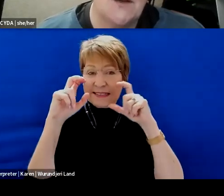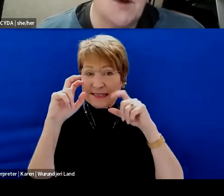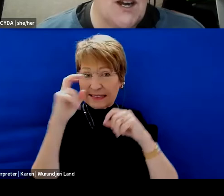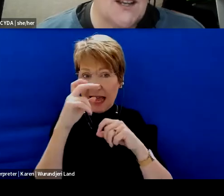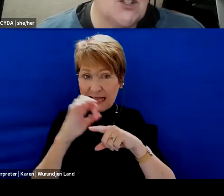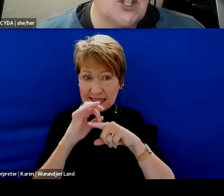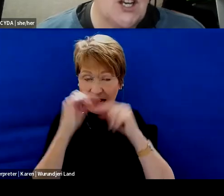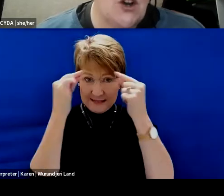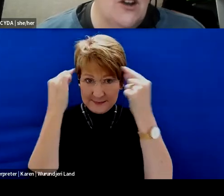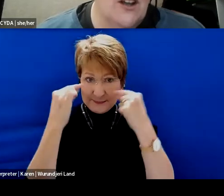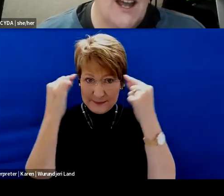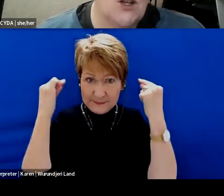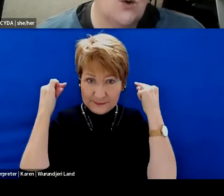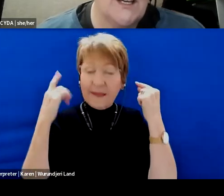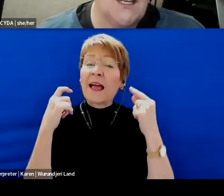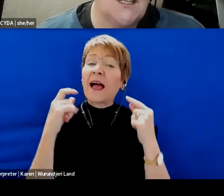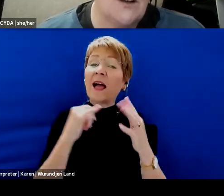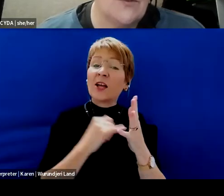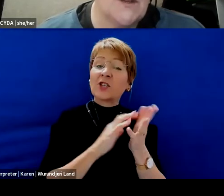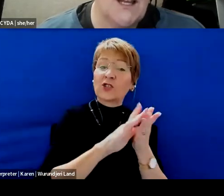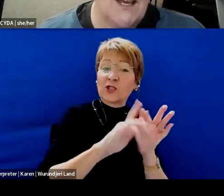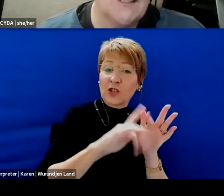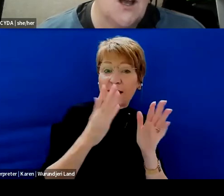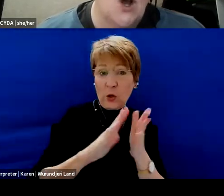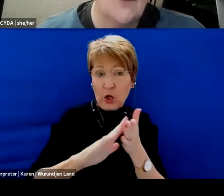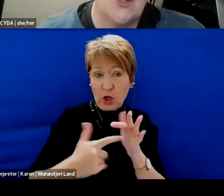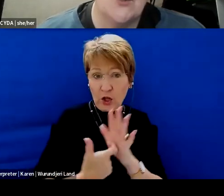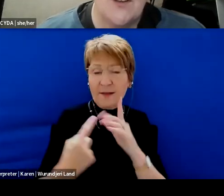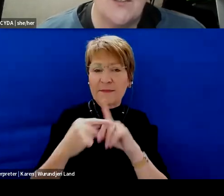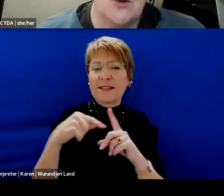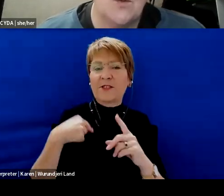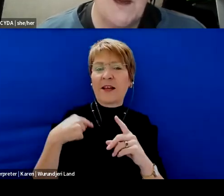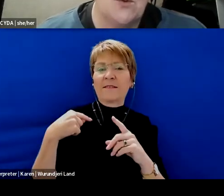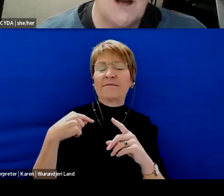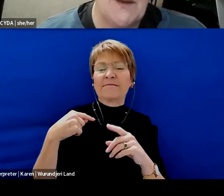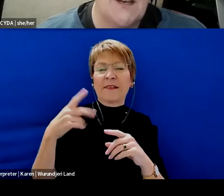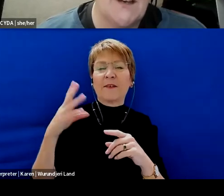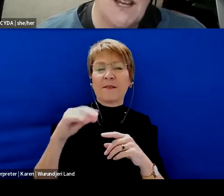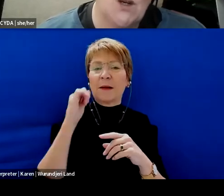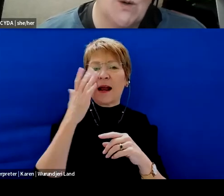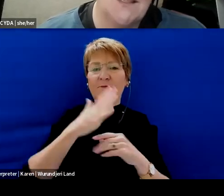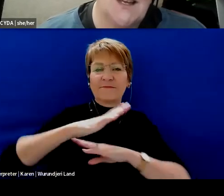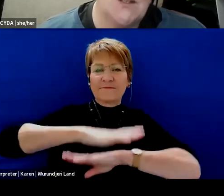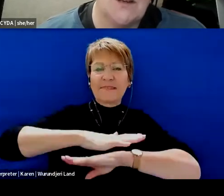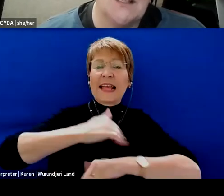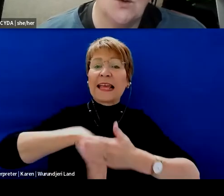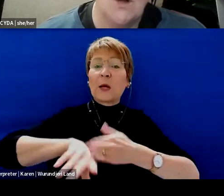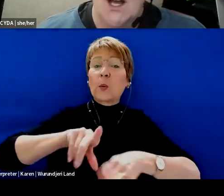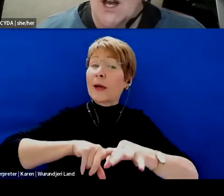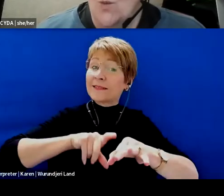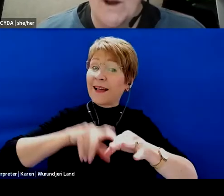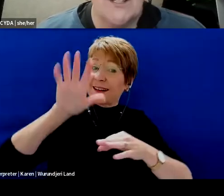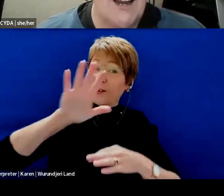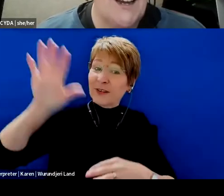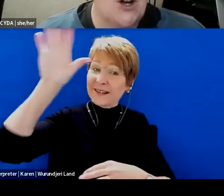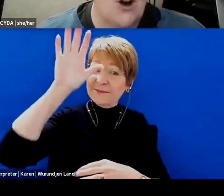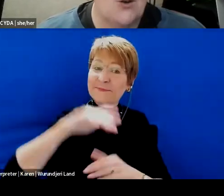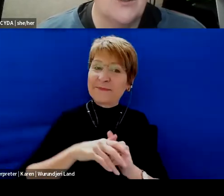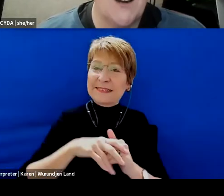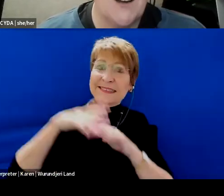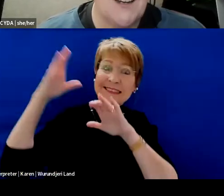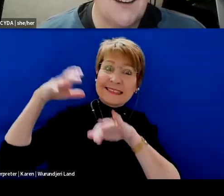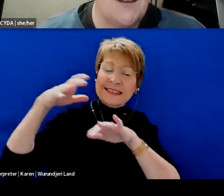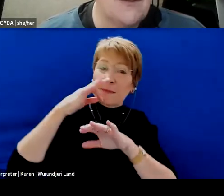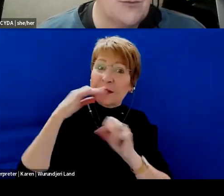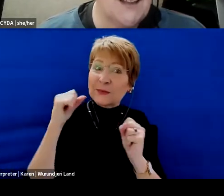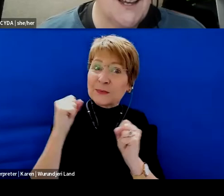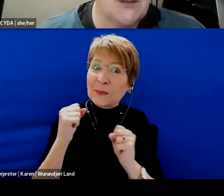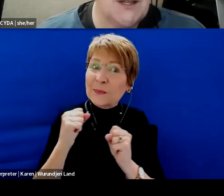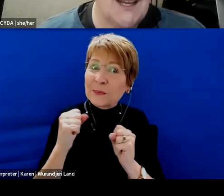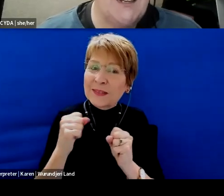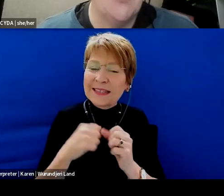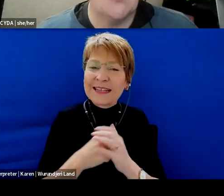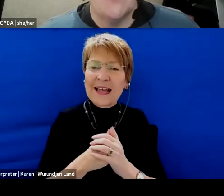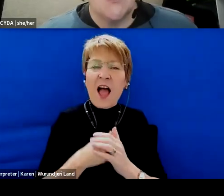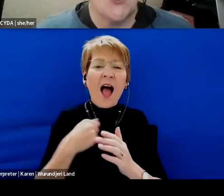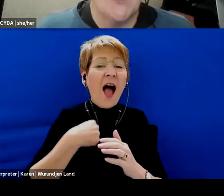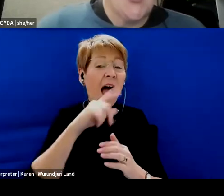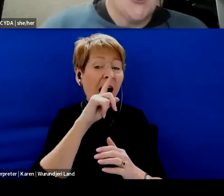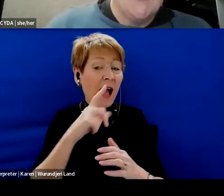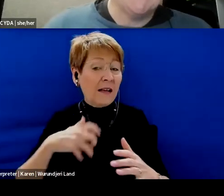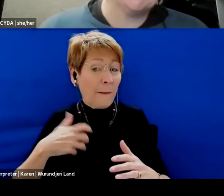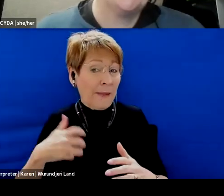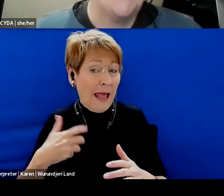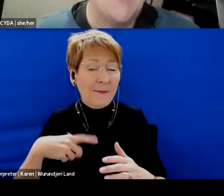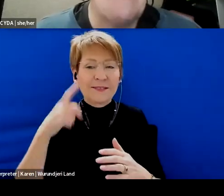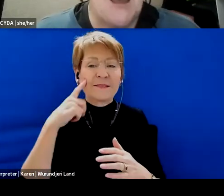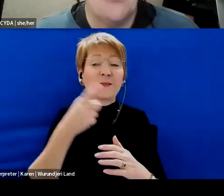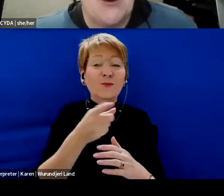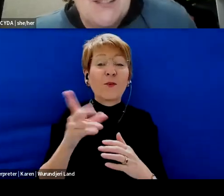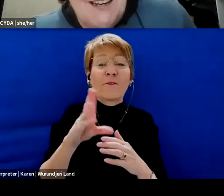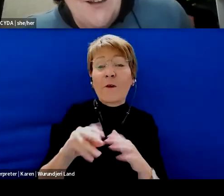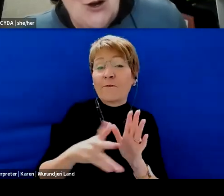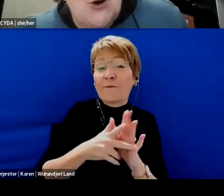And my crayons is she heard, and pulling in from the lens of the unit in the terrible people up here in Queensland where it's a little wet and cold and I can never be allowed to complain to my Victorian colleagues.